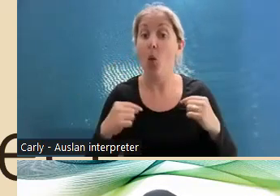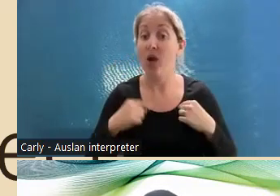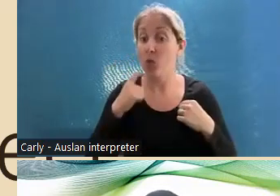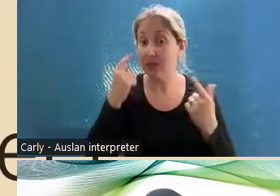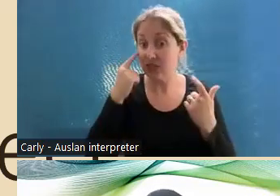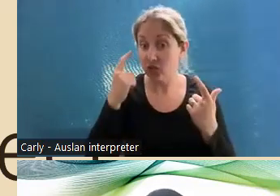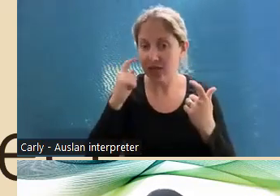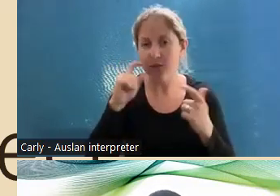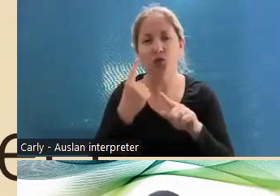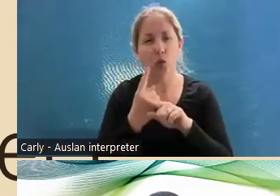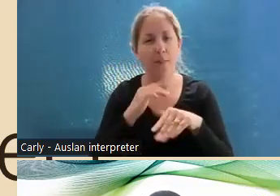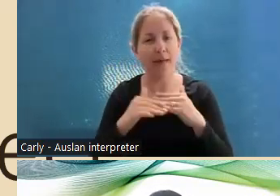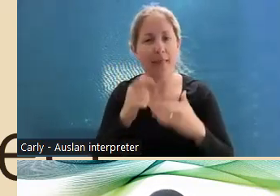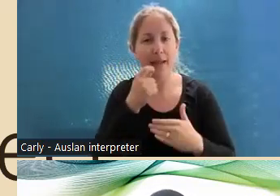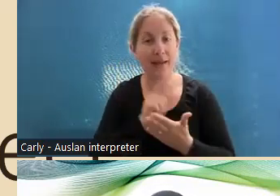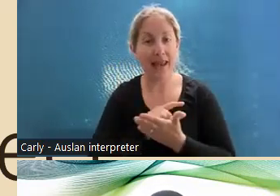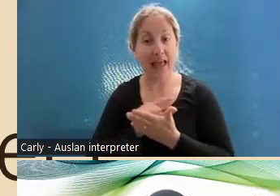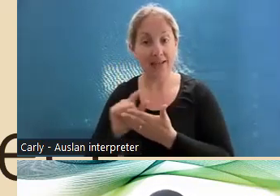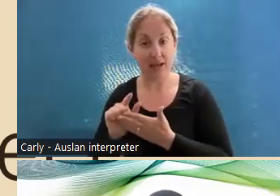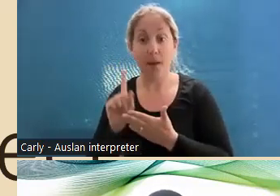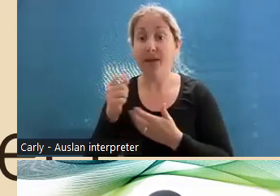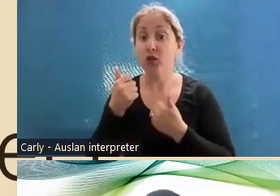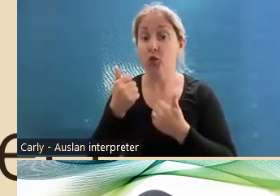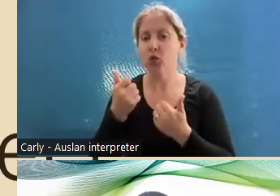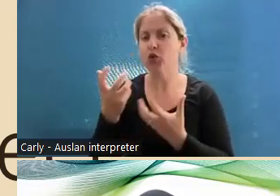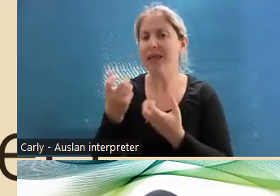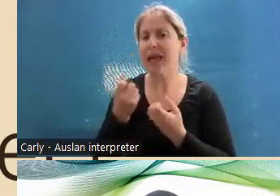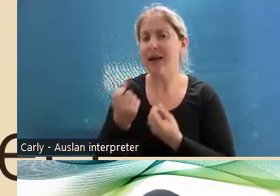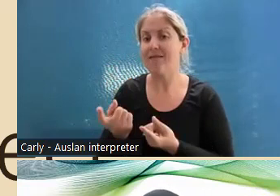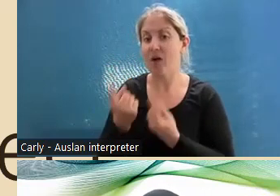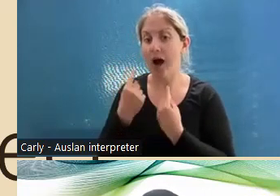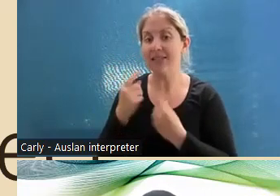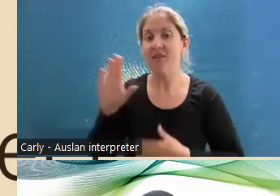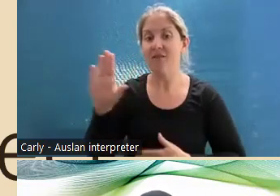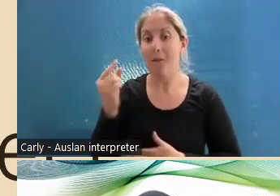but generally, it's a good idea to get advice from the Independent Expert Review Advice